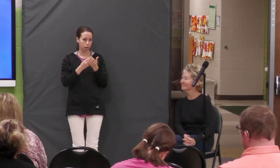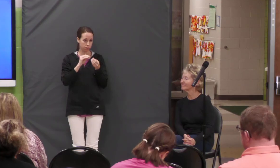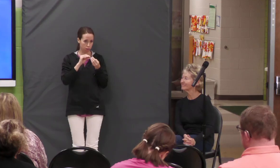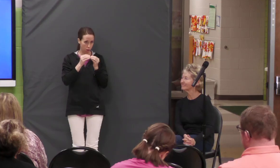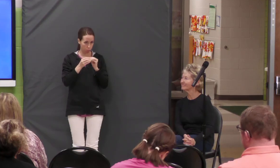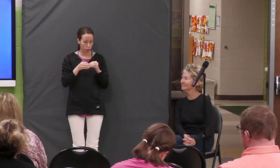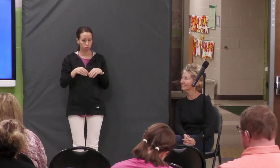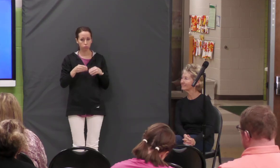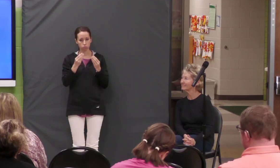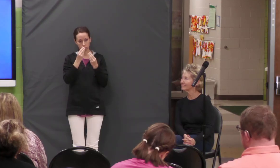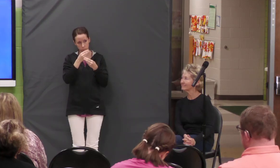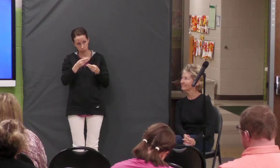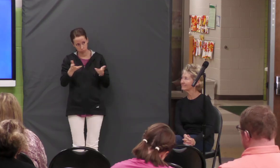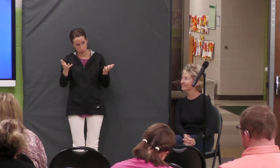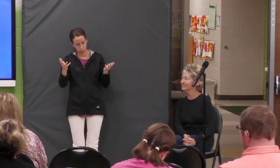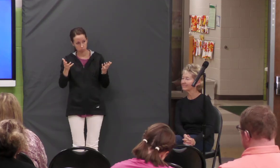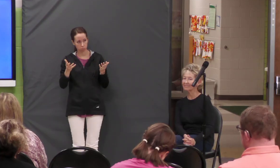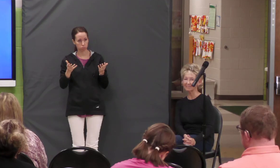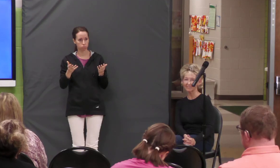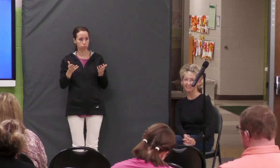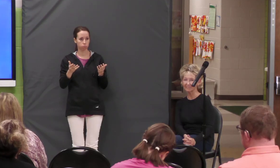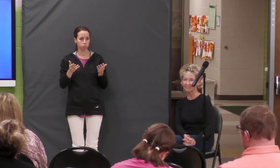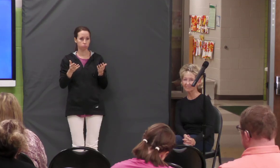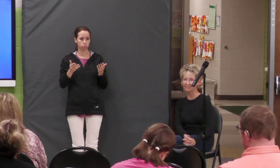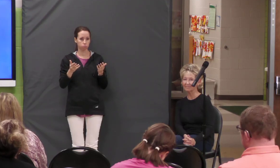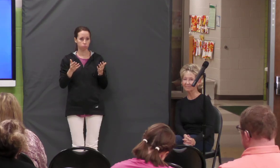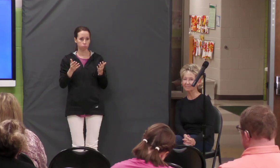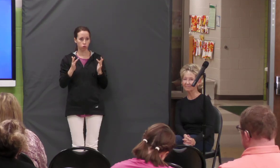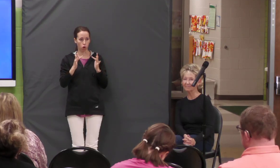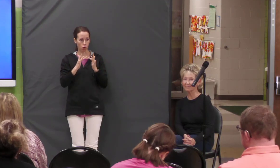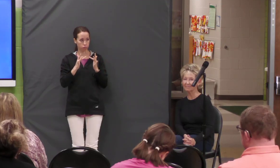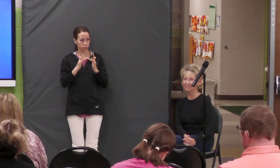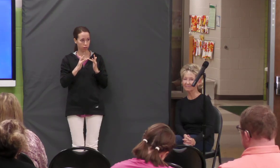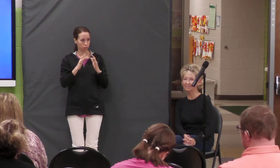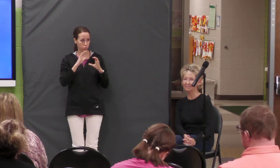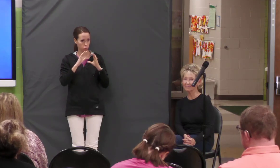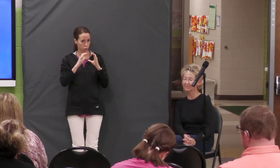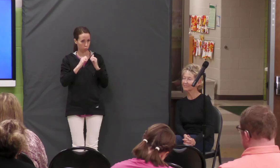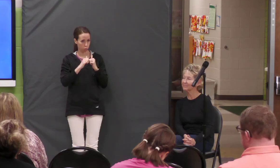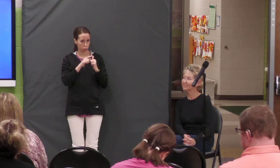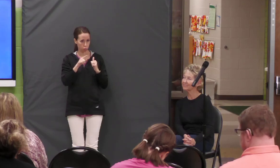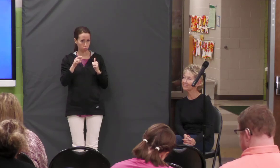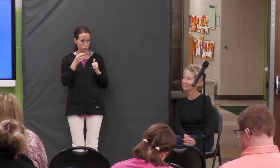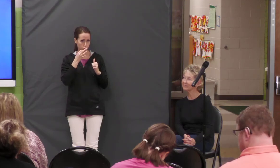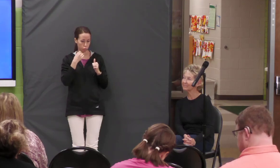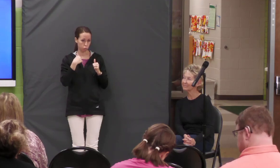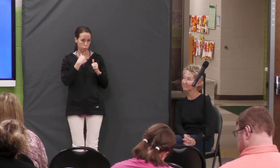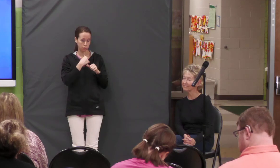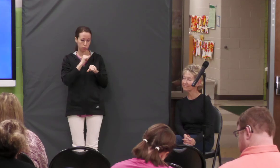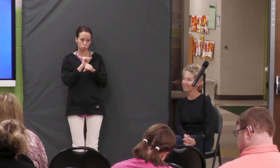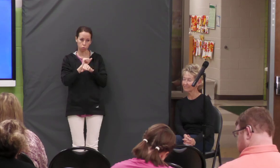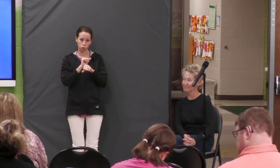out to everybody and get connect with everyone soon we're we're working as fast as we can to we're